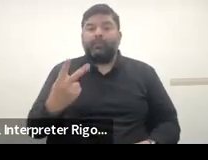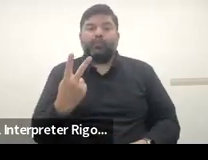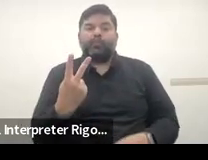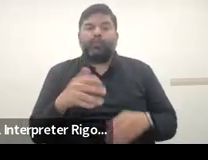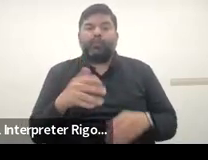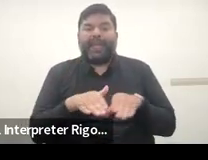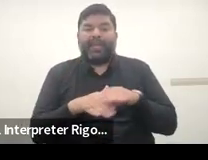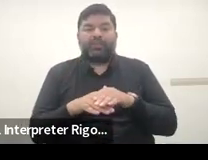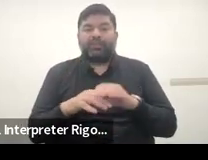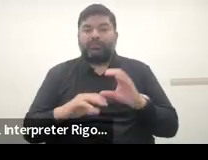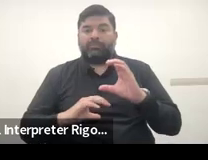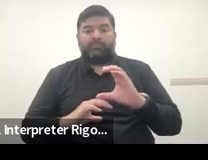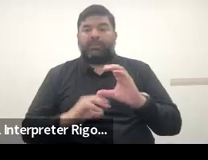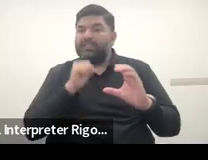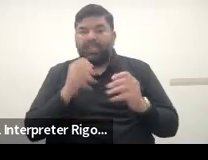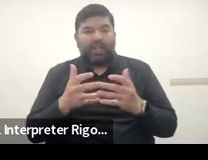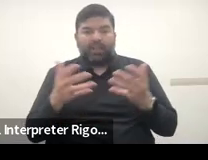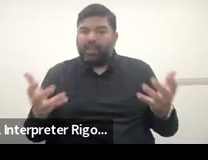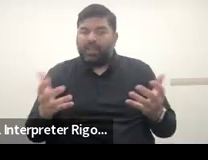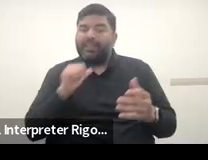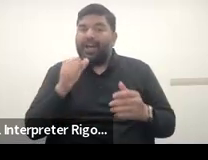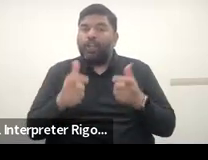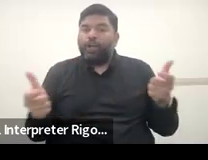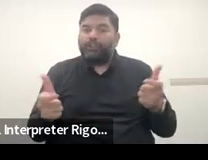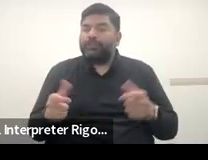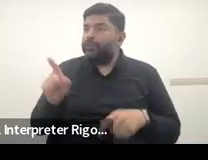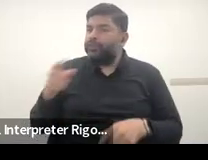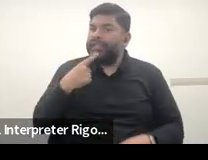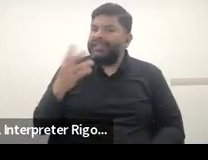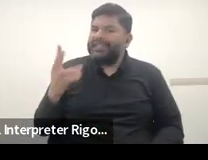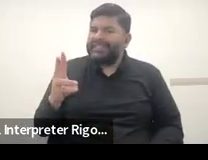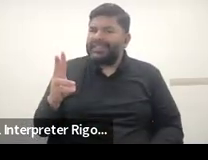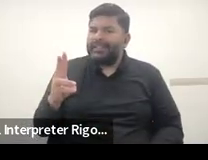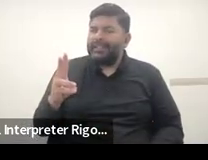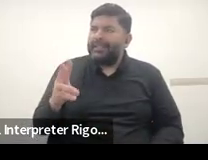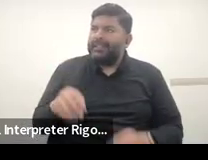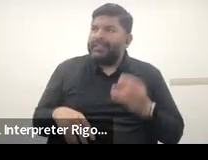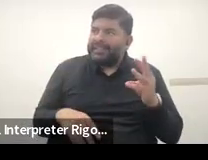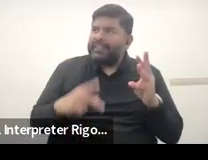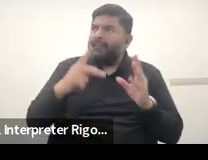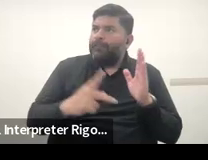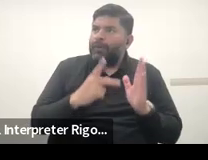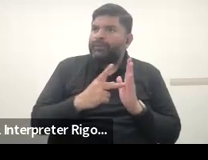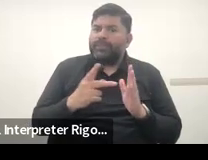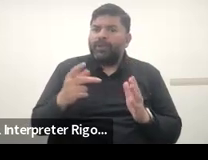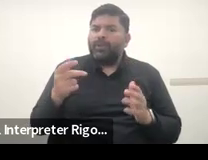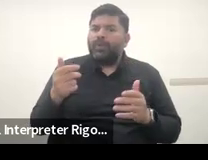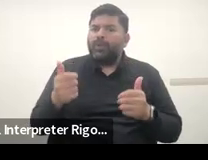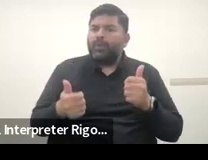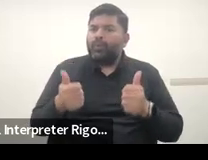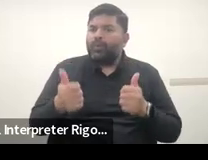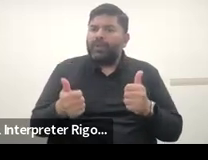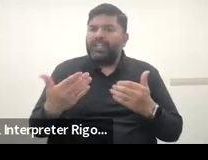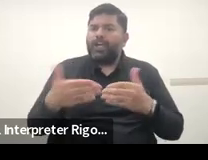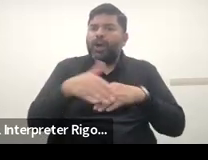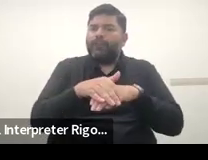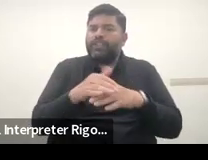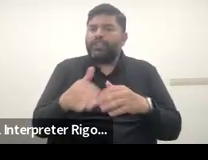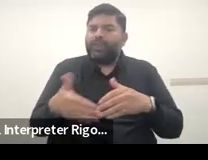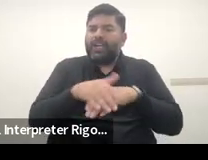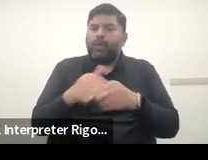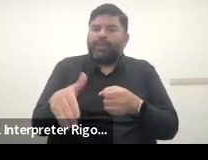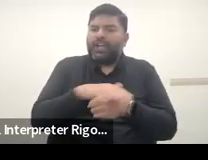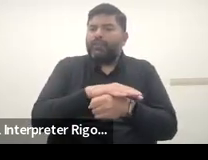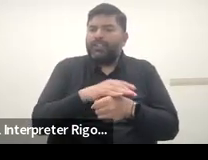large. Yeah, Jay? AUDIENCE MEMBER: so you said 16, I guess these are the 16 phonemes, what coverage do they have over the phonemes used in signs?